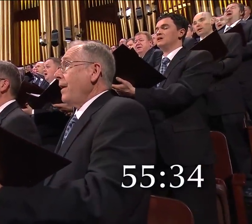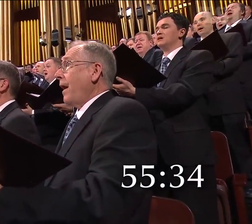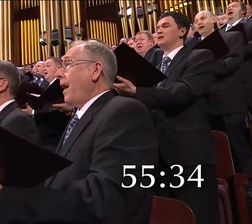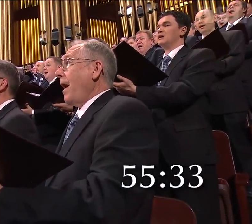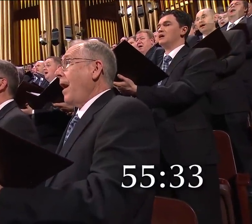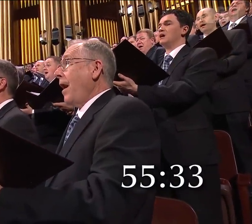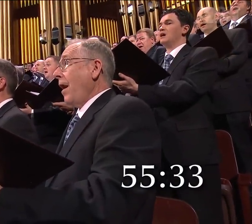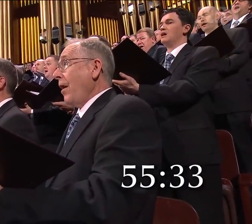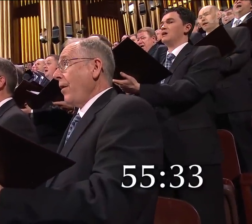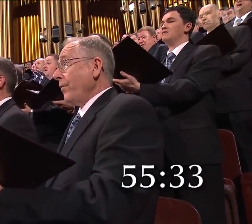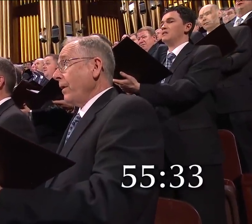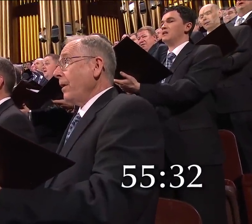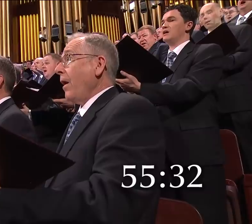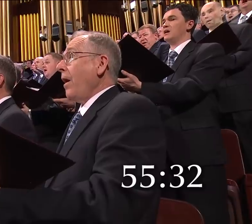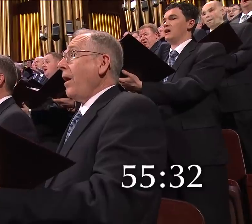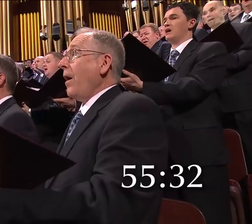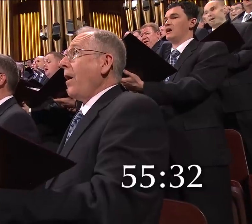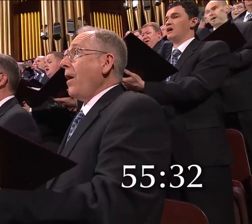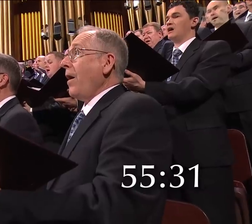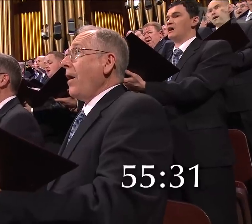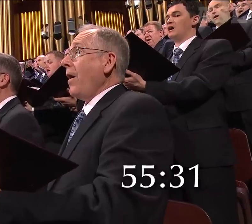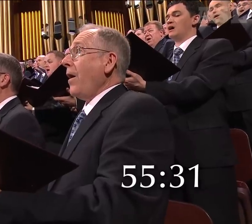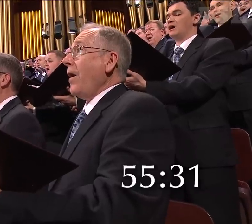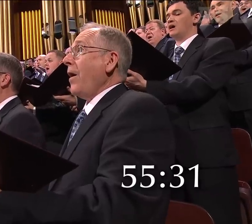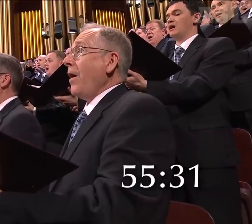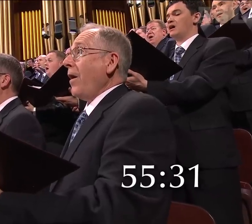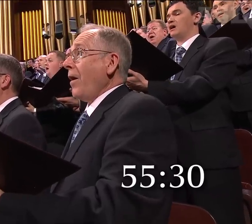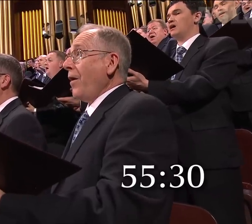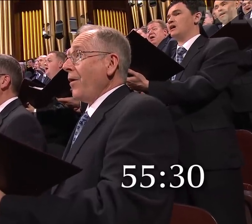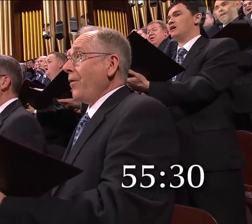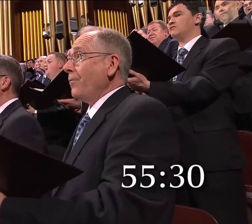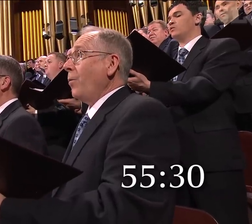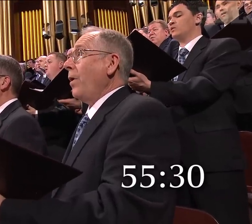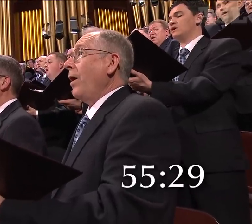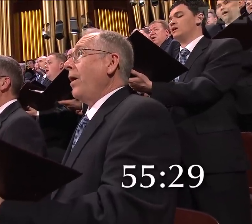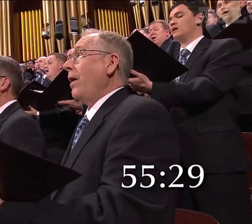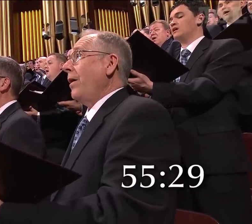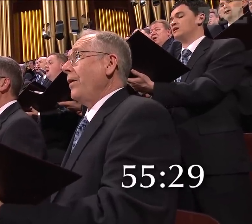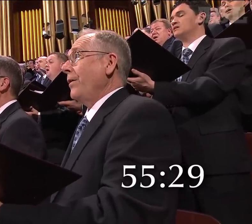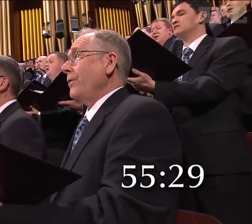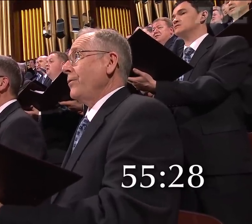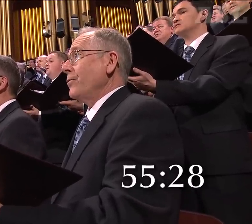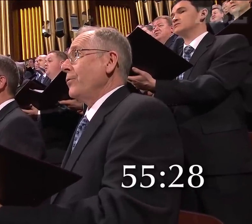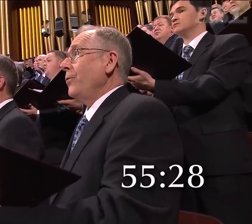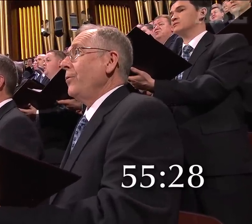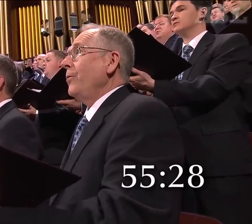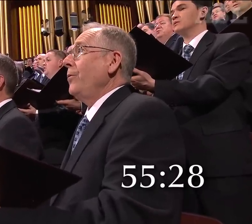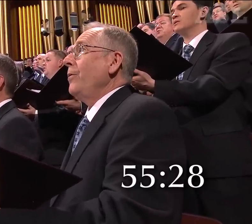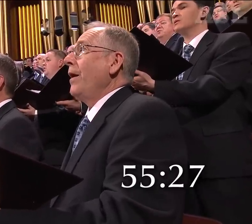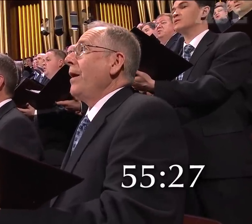THIS IS THE ENGLISH CLOSED CAPTION CHANNEL OF THE CHURCH OF JESUS CHRIST OF LATTER-DAY SAINTS.